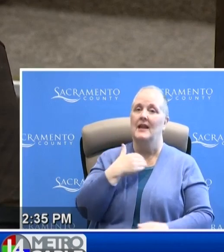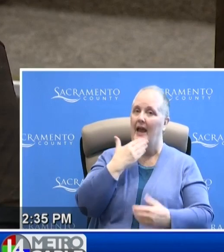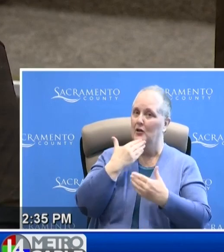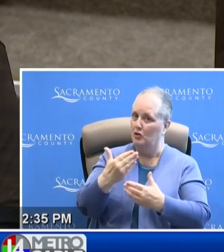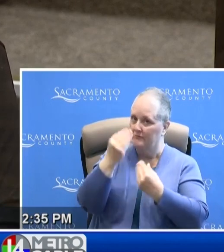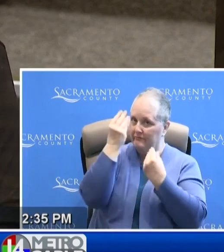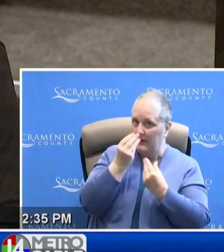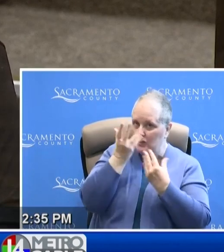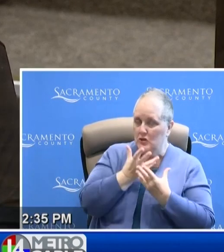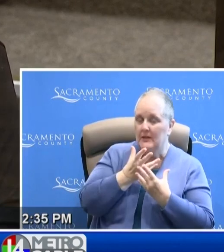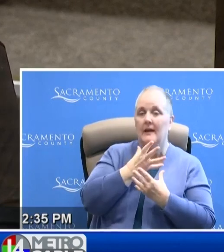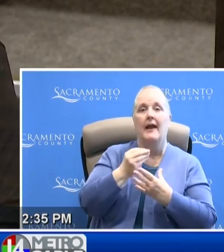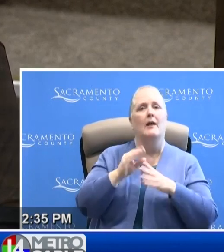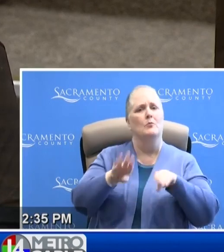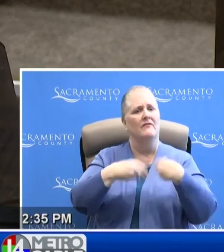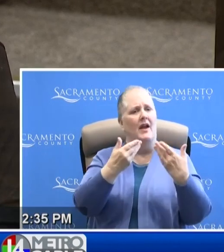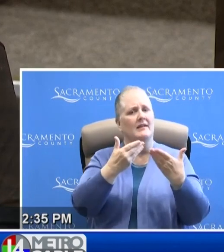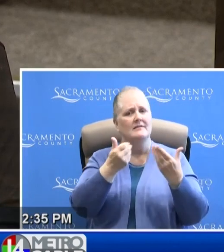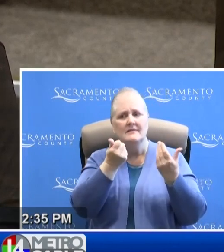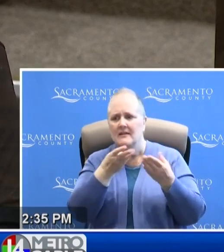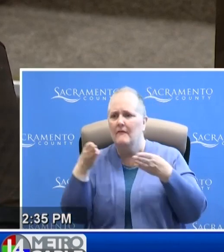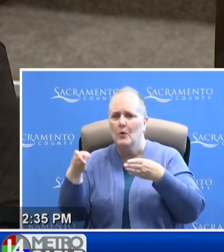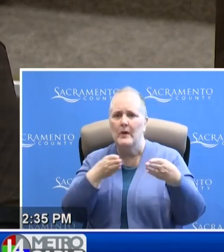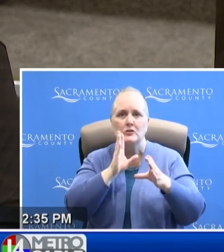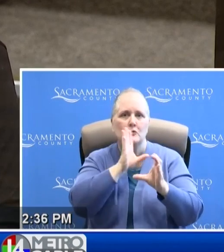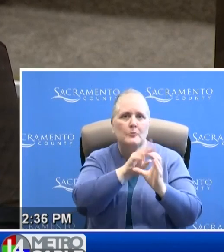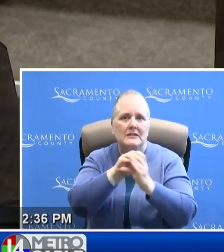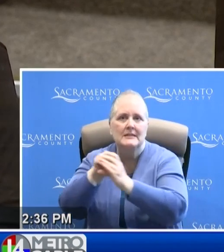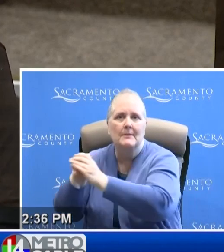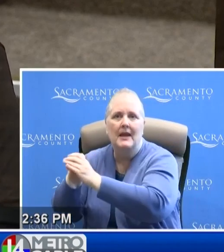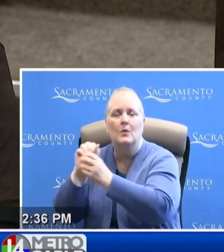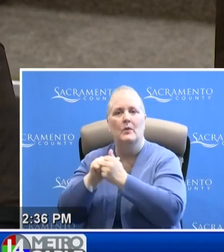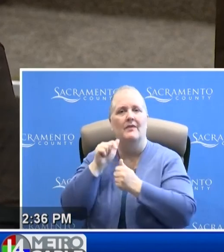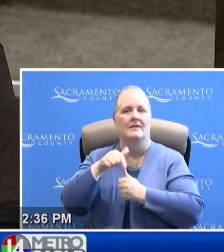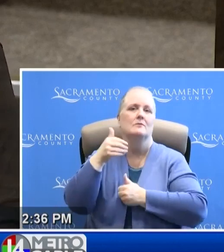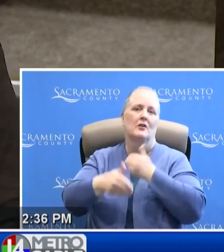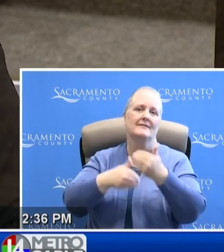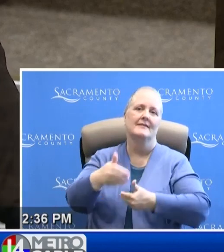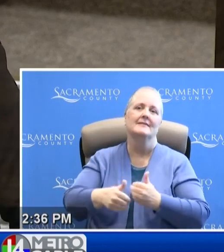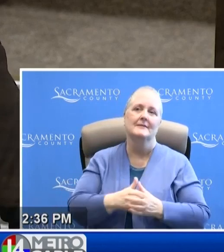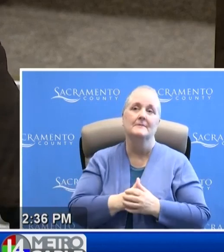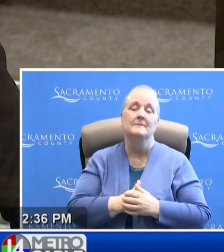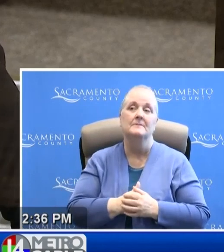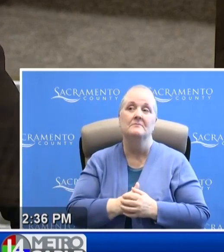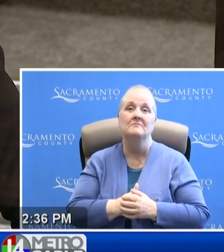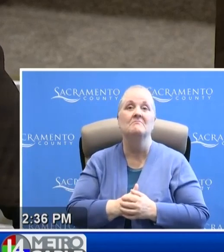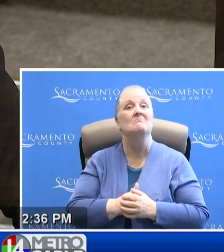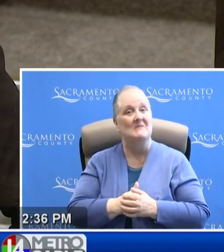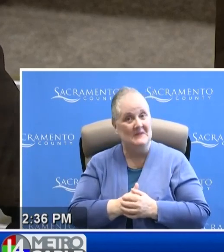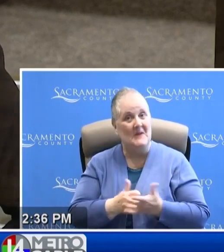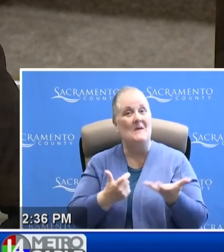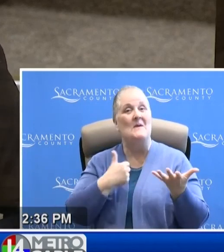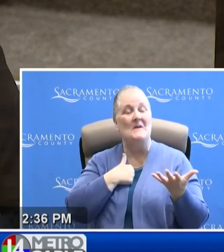with several ways to participate in the redistricting process. And with that, I just want to